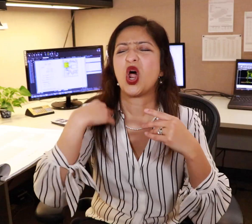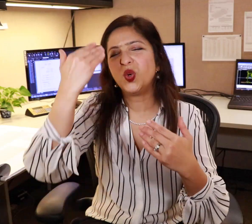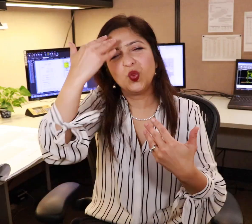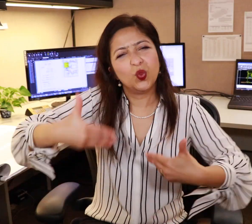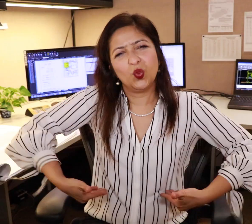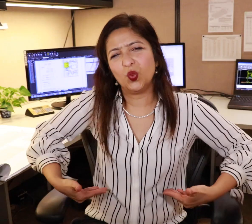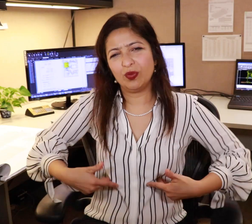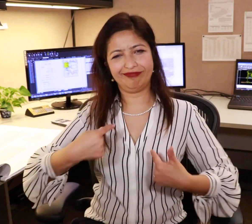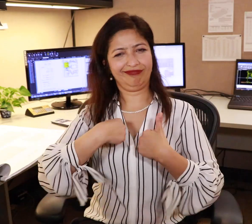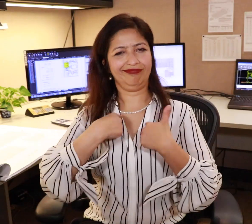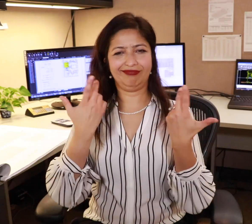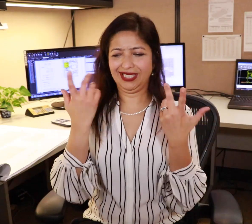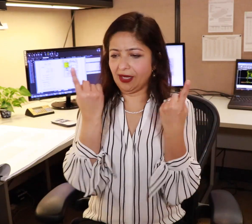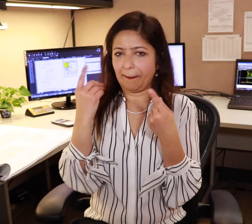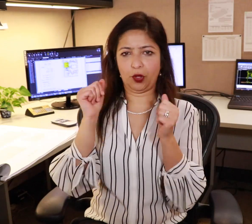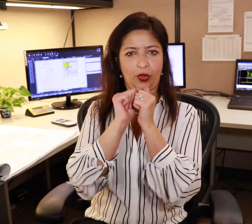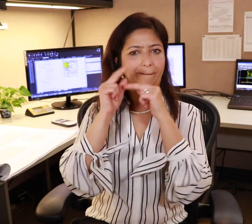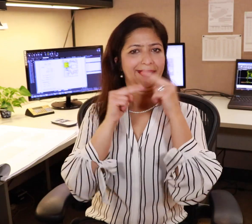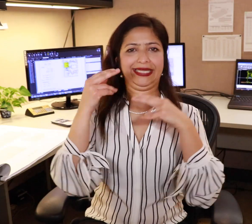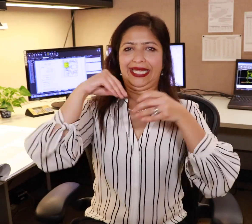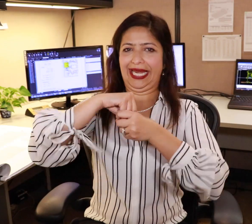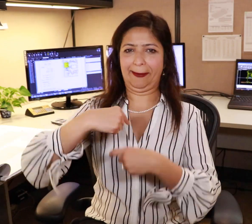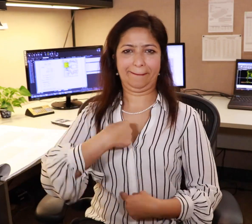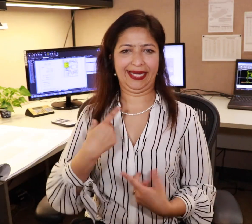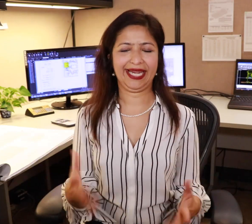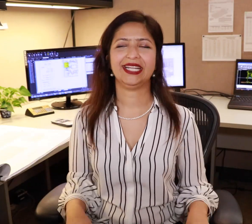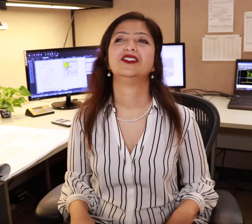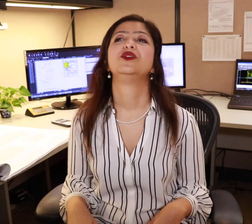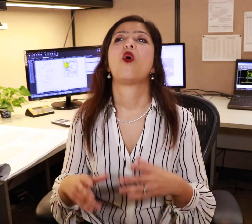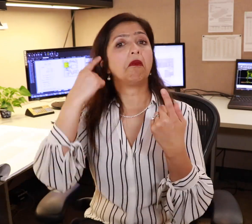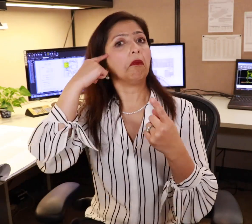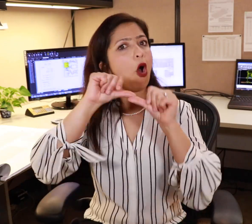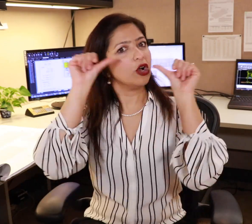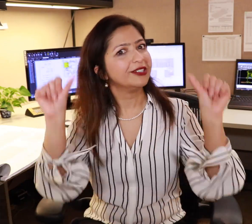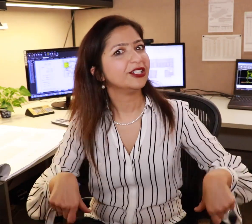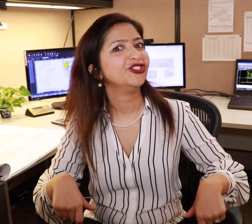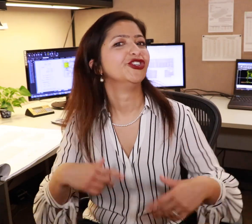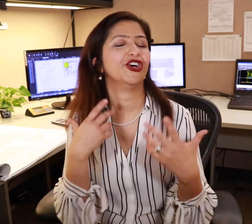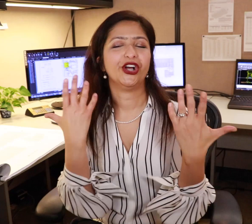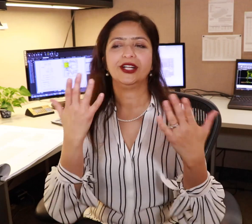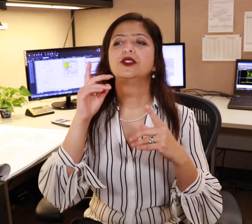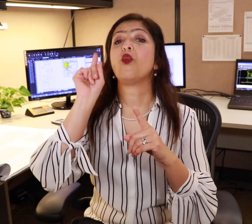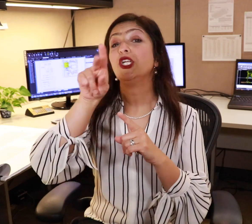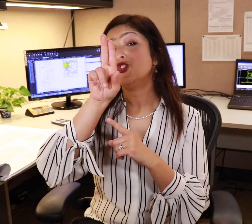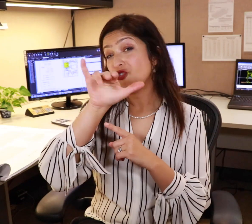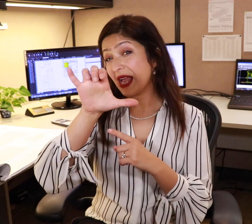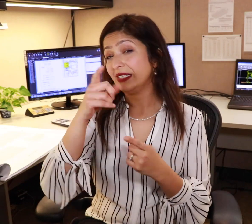I knew something inside of me told me I’d do something with buildings somehow. I decided architecture was something I wanted, so I went to the University of Illinois at Chicago (UIC) --